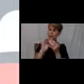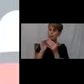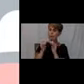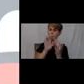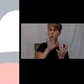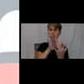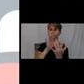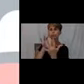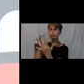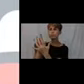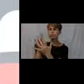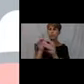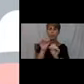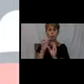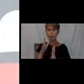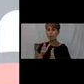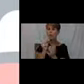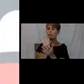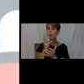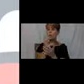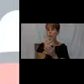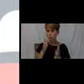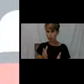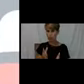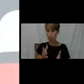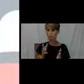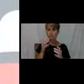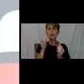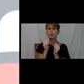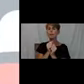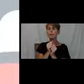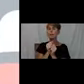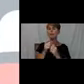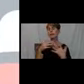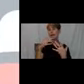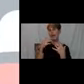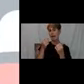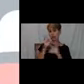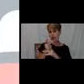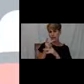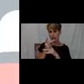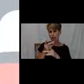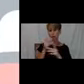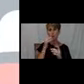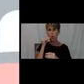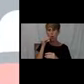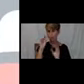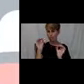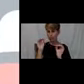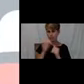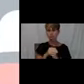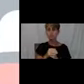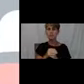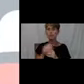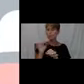and Social Worker with the Alameda County Healthcare for the Homeless program. She has worked for Alameda County for 21 years